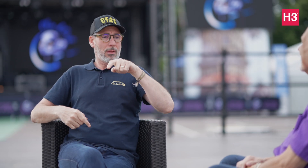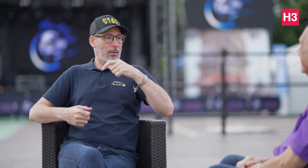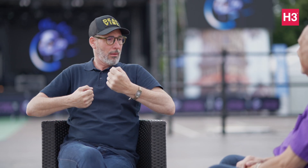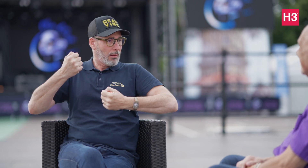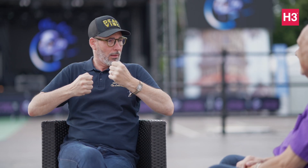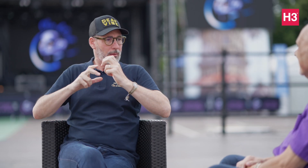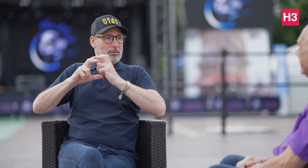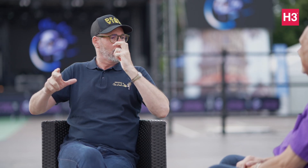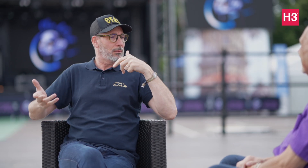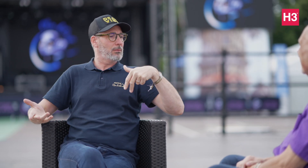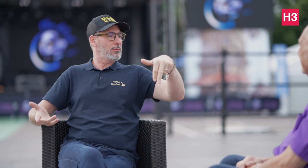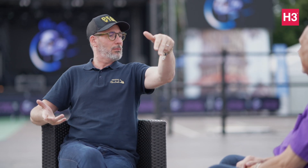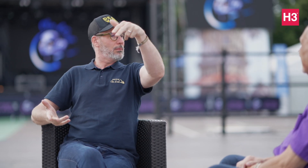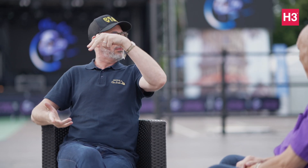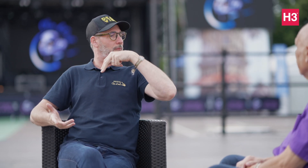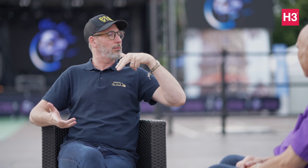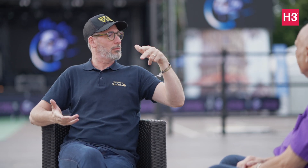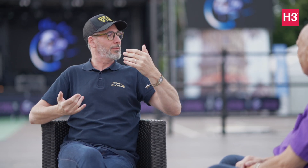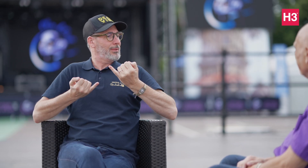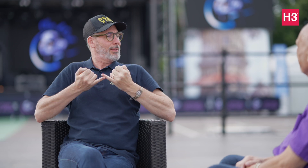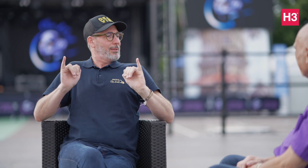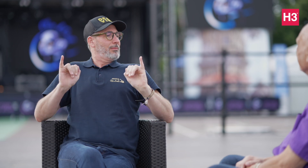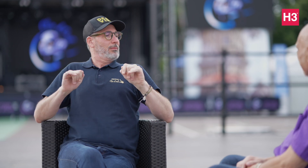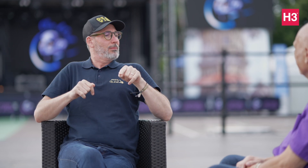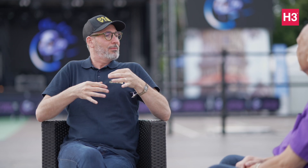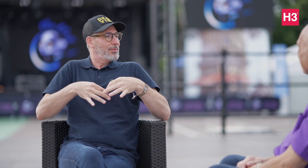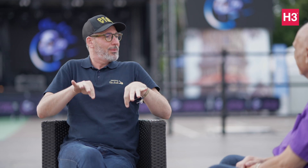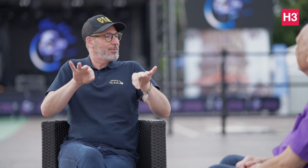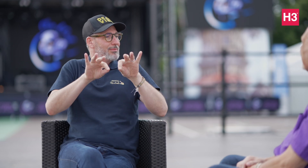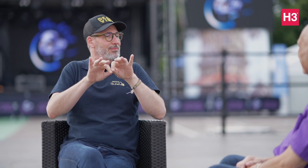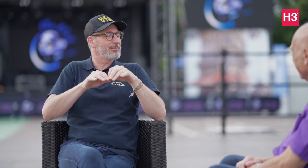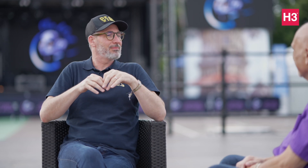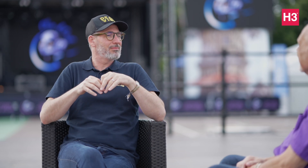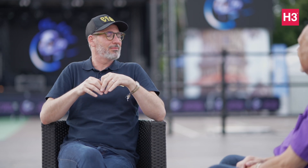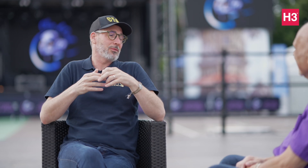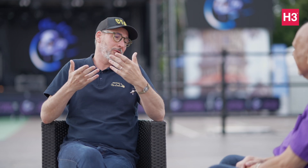I think it’s important to give festival - goers the freedom to move around independently.